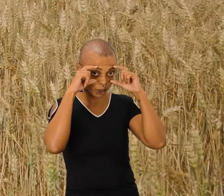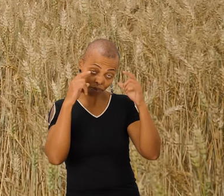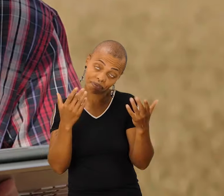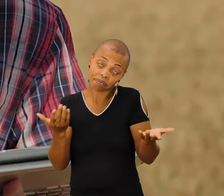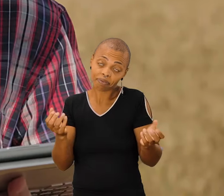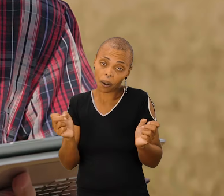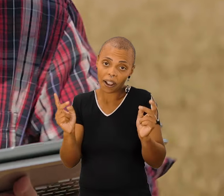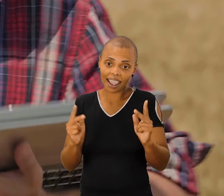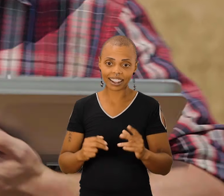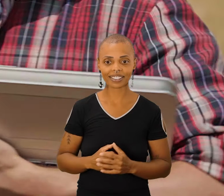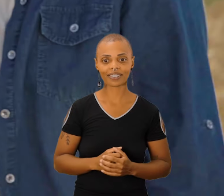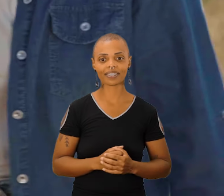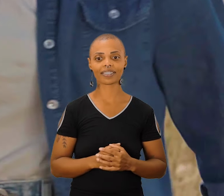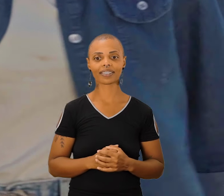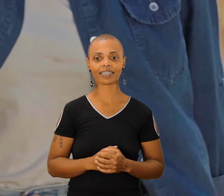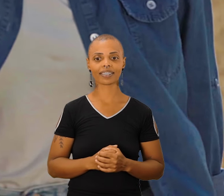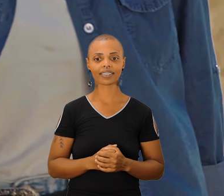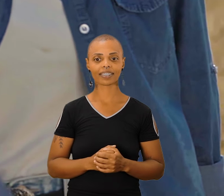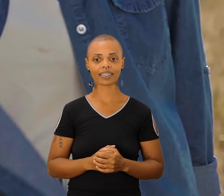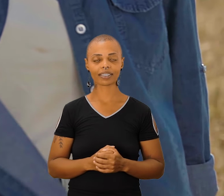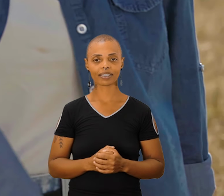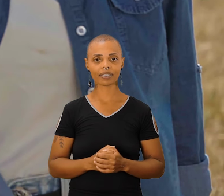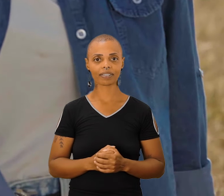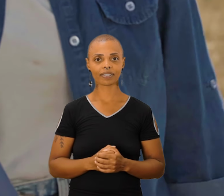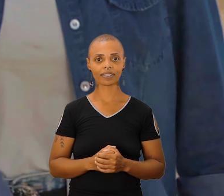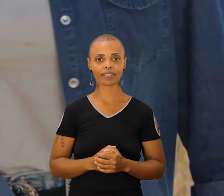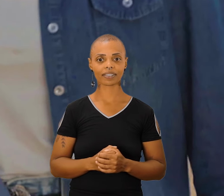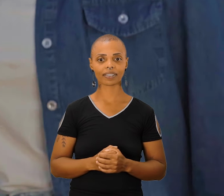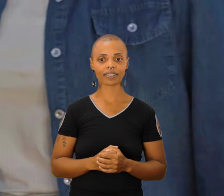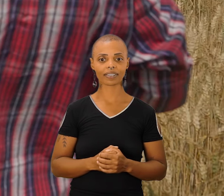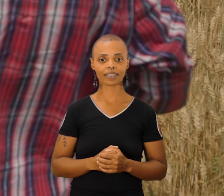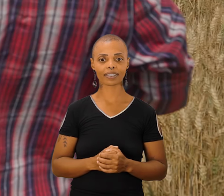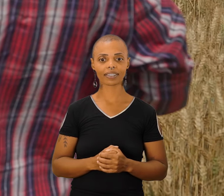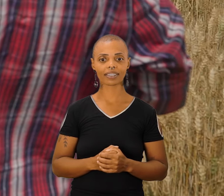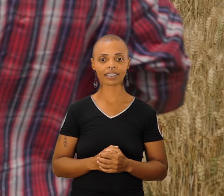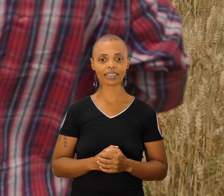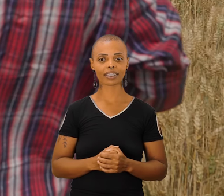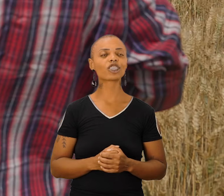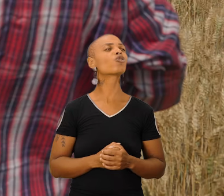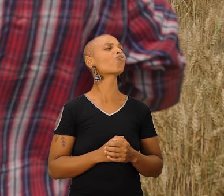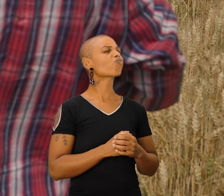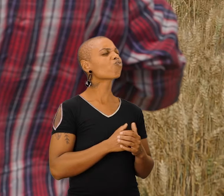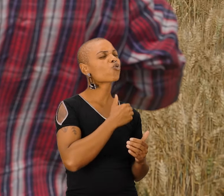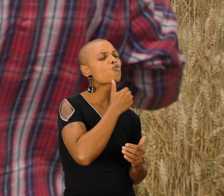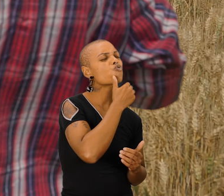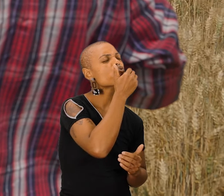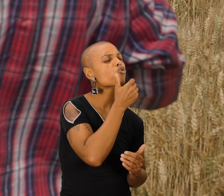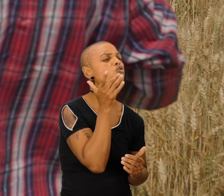[Dininha] Shall we ask Chico? [Jotapê] We have to. [Birds] Country [Click] [Sparkle]